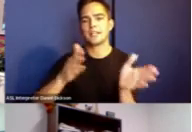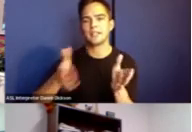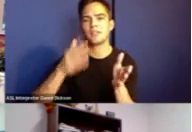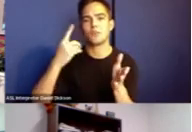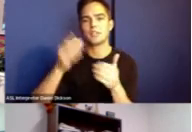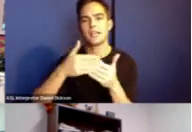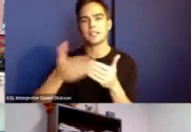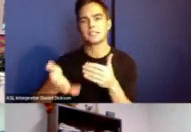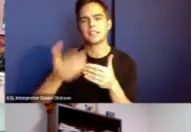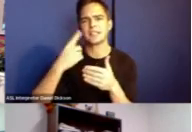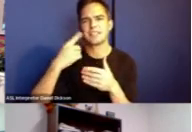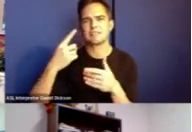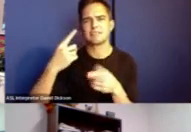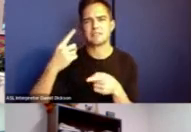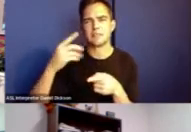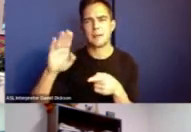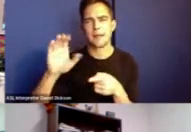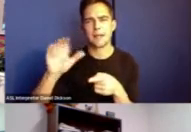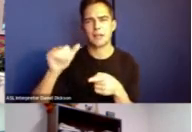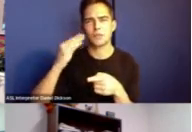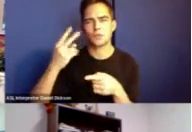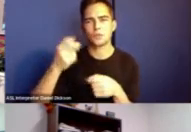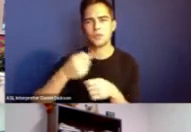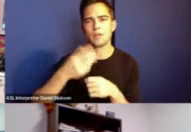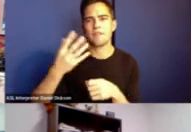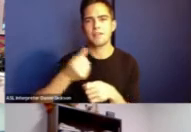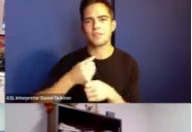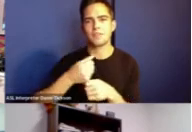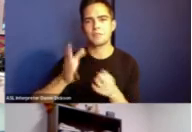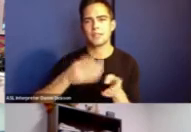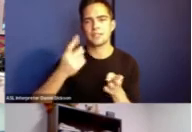I think Becca knows, I think, a two year or five year planning strategic plan for the whole